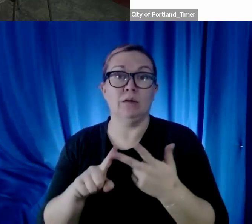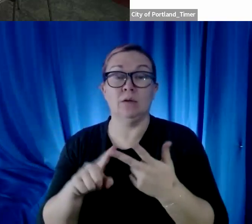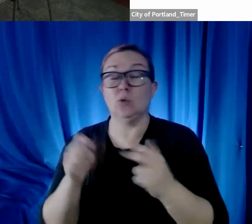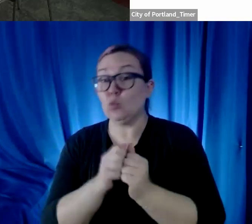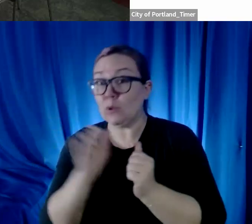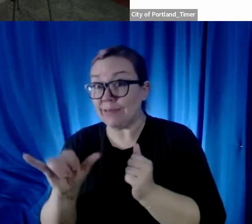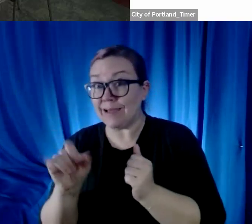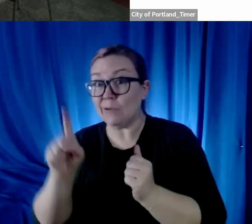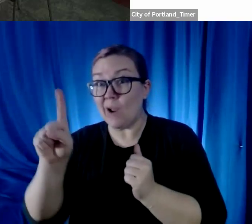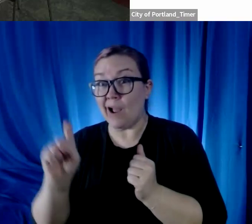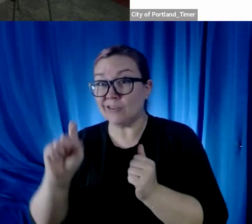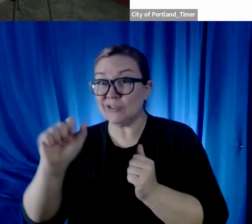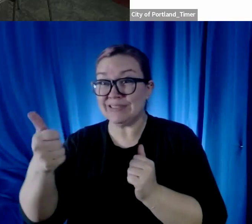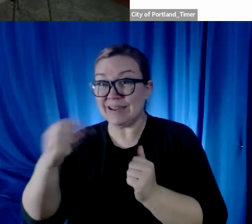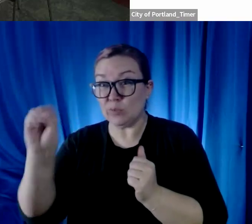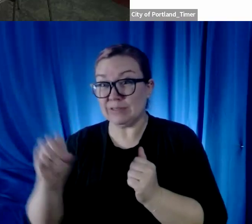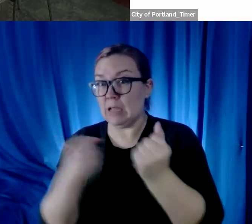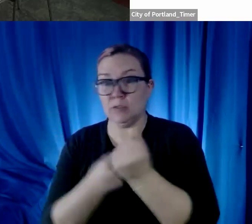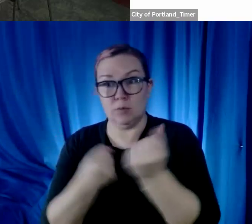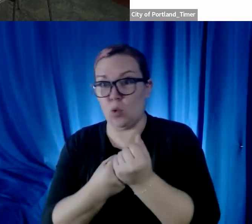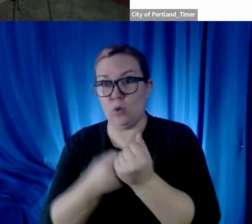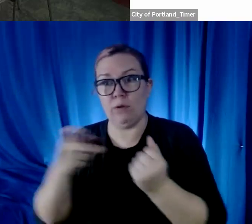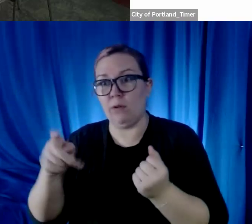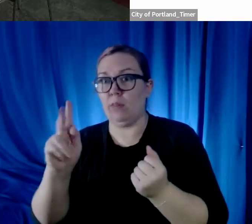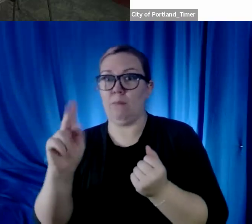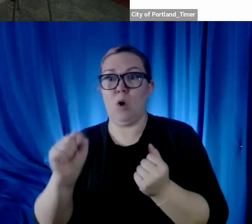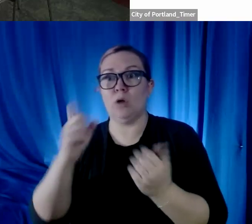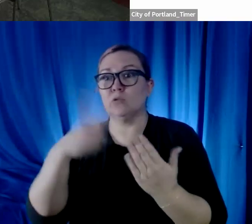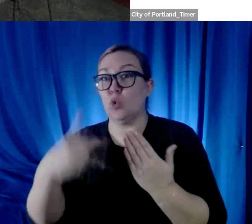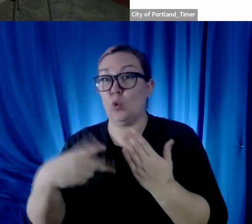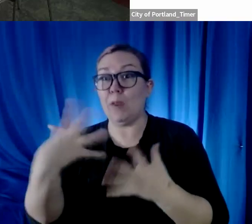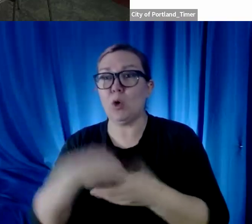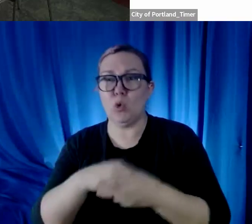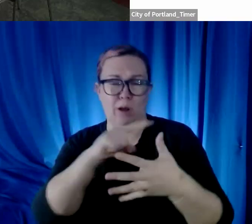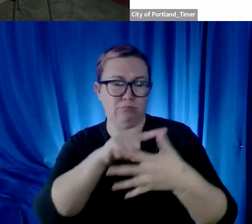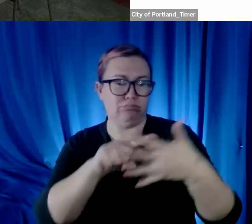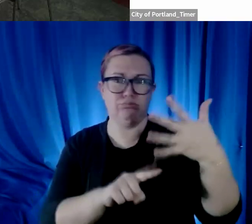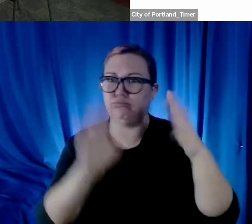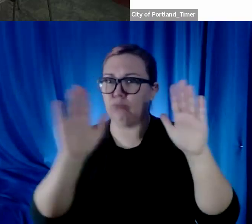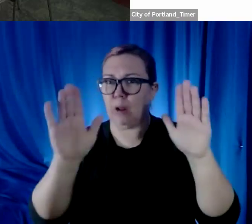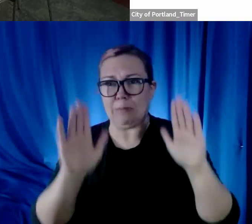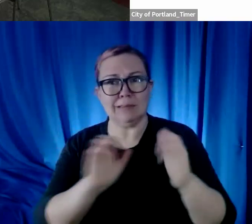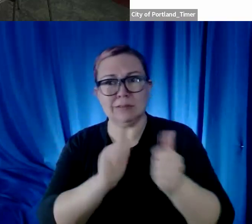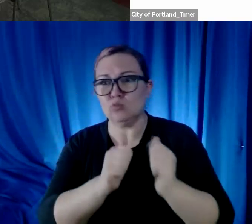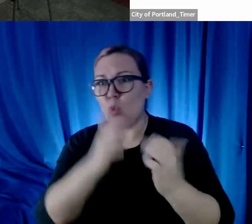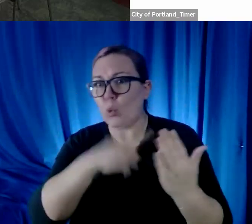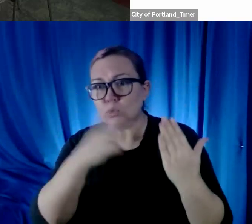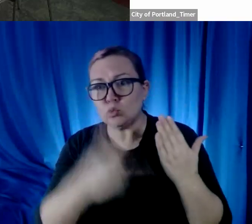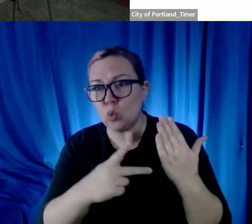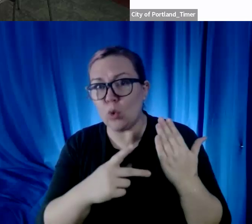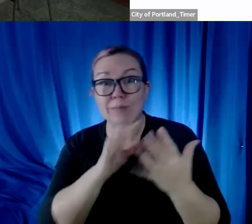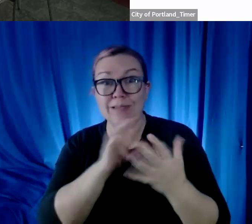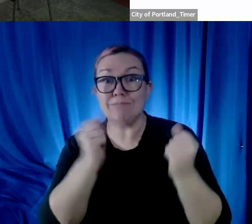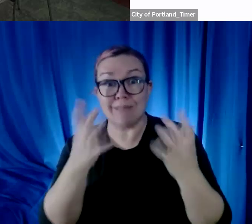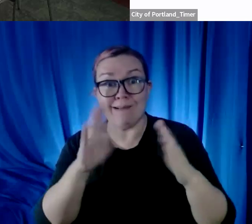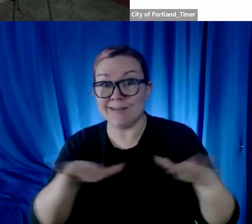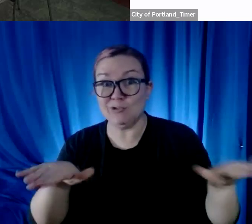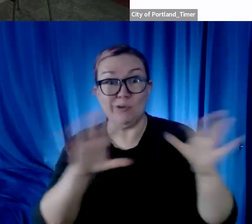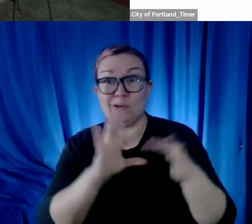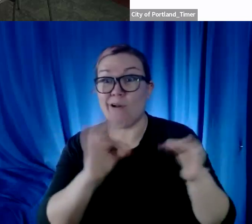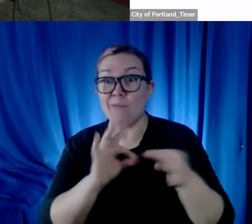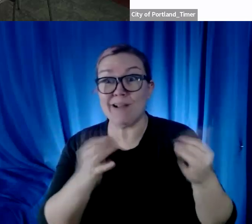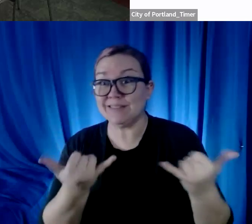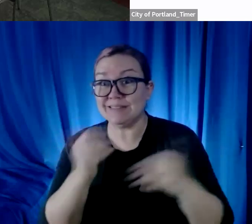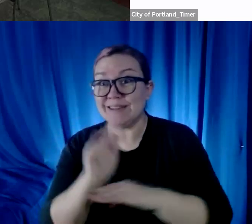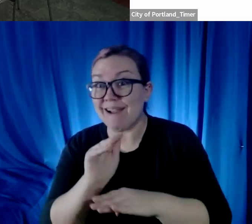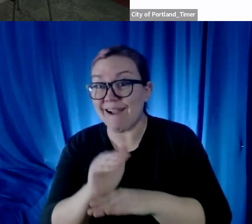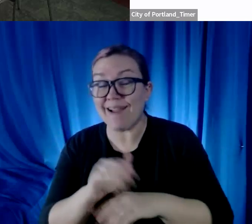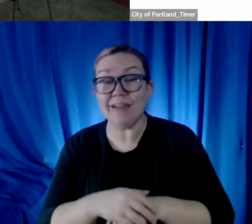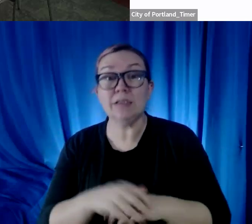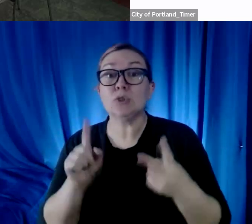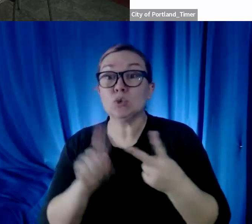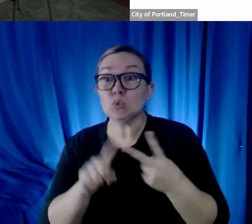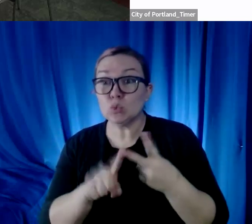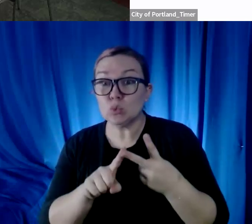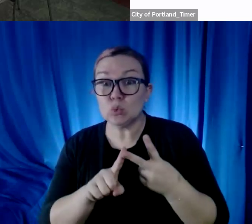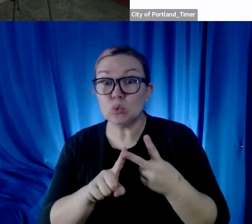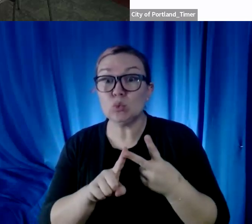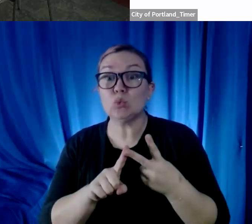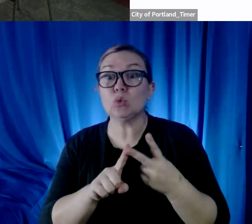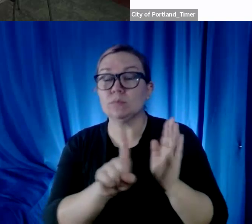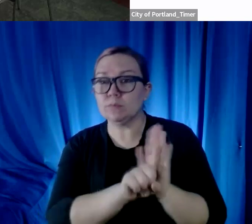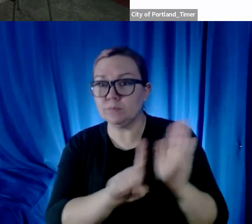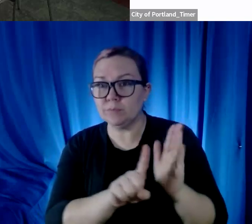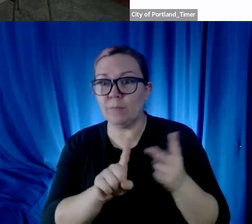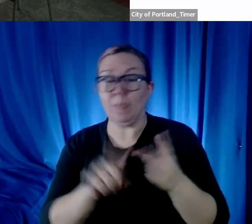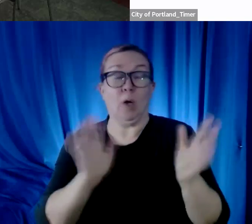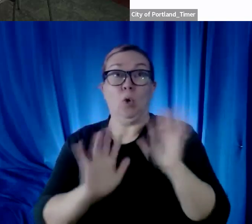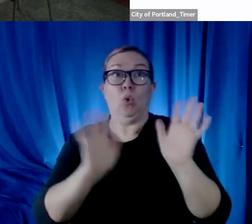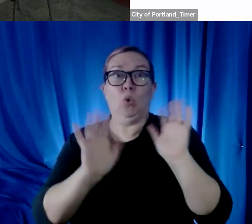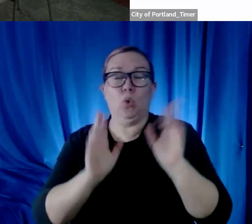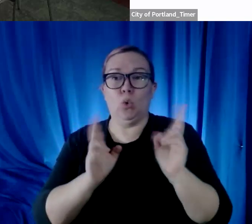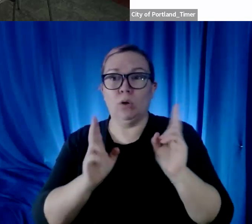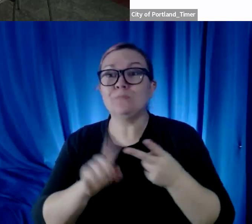110% support of the parks programs, including all these amazing sports programs that several children testified on. Number two, then public safety oh my goodness okay public safety.